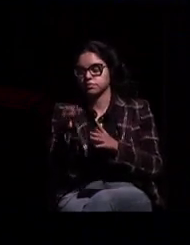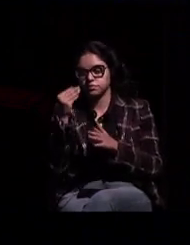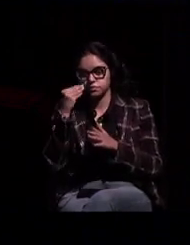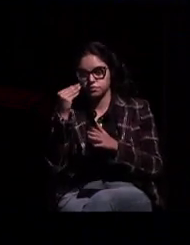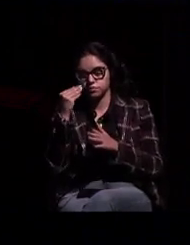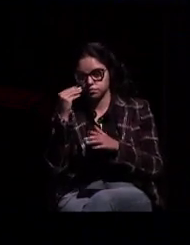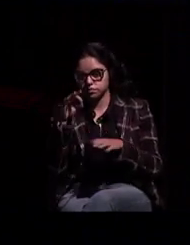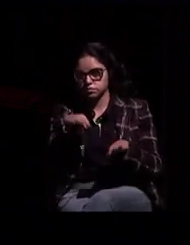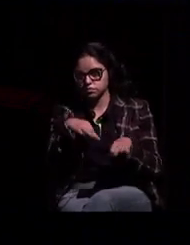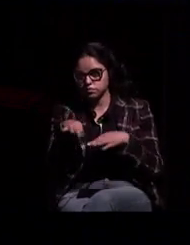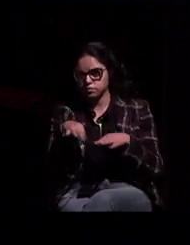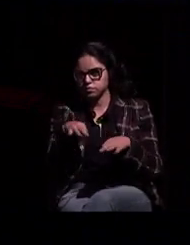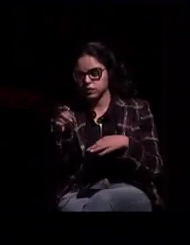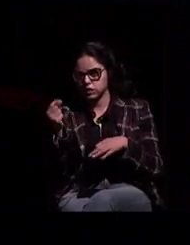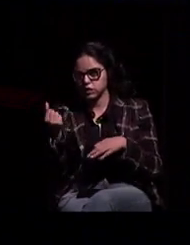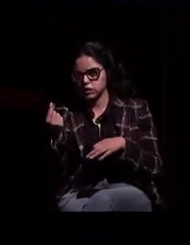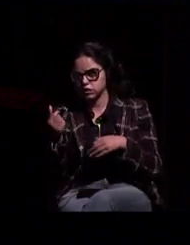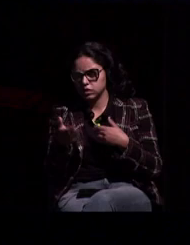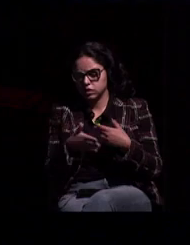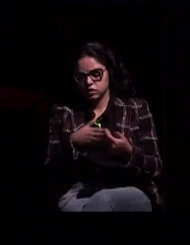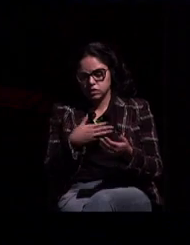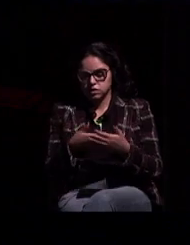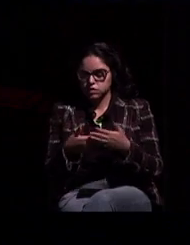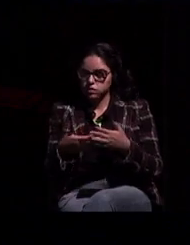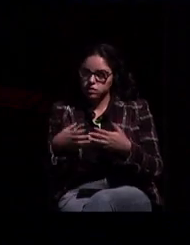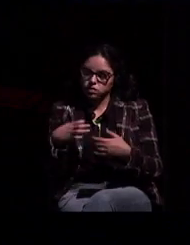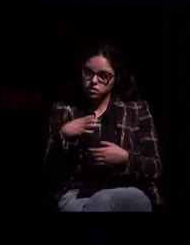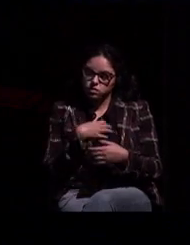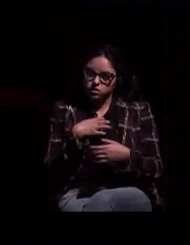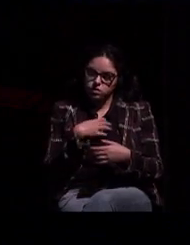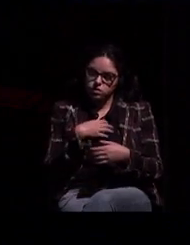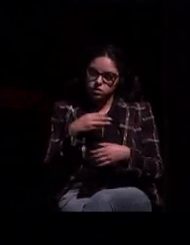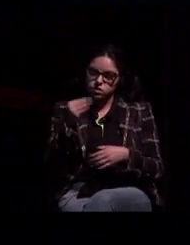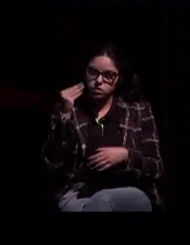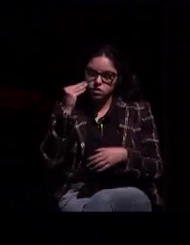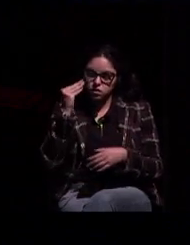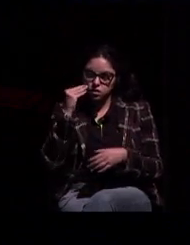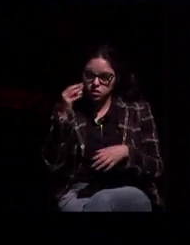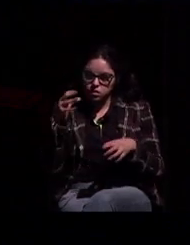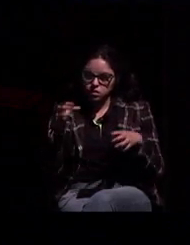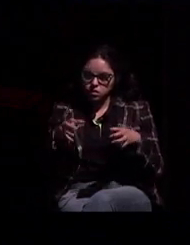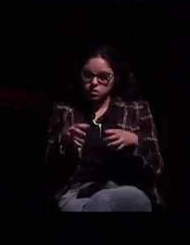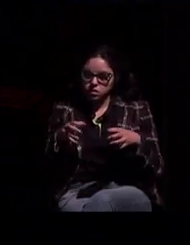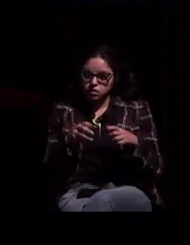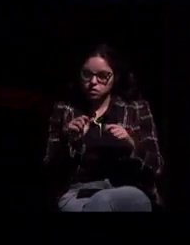you have to also adjust labor costs. Finally, in spite of all these motives